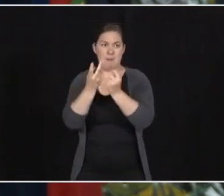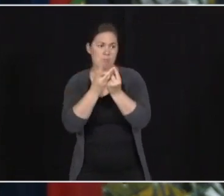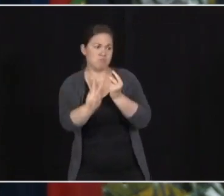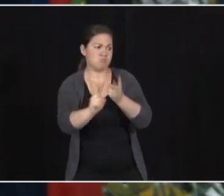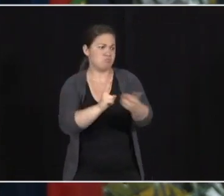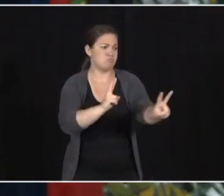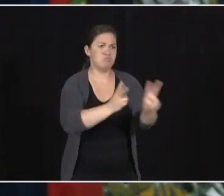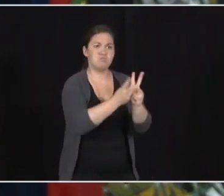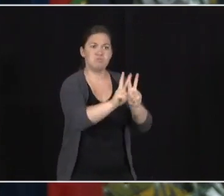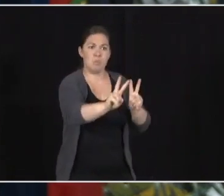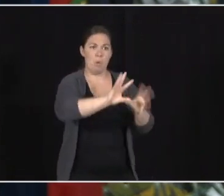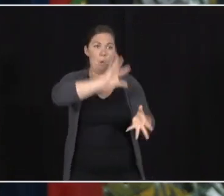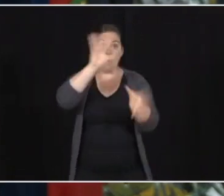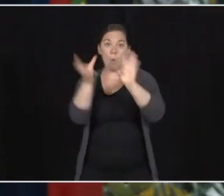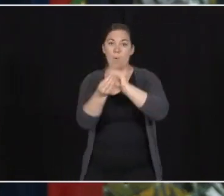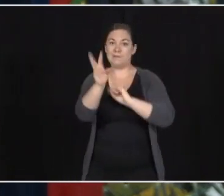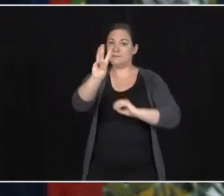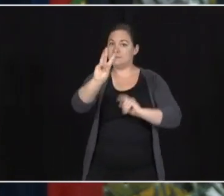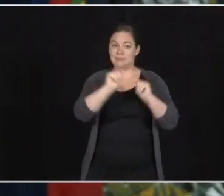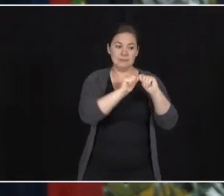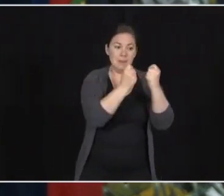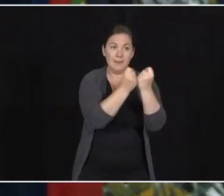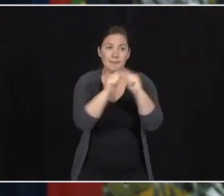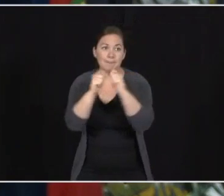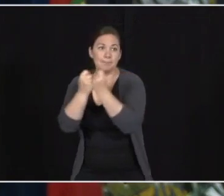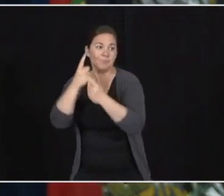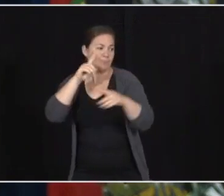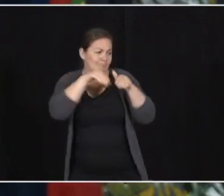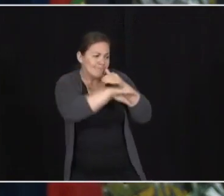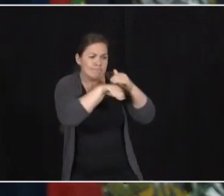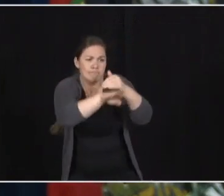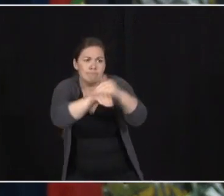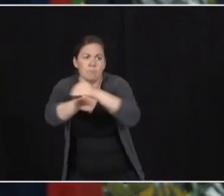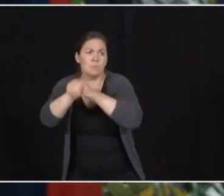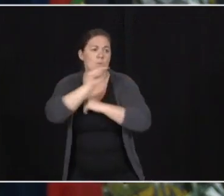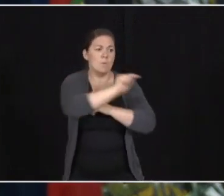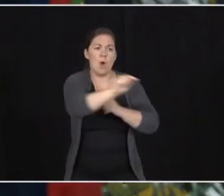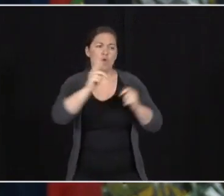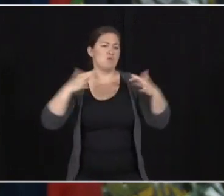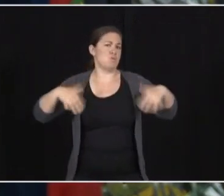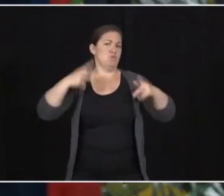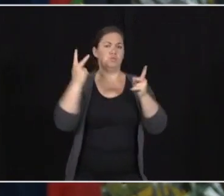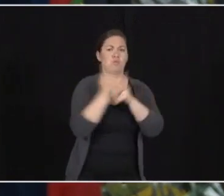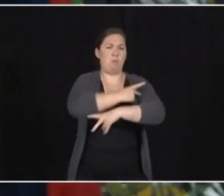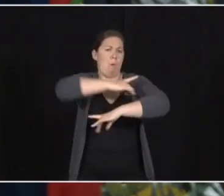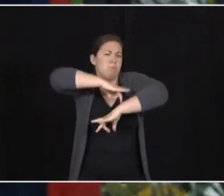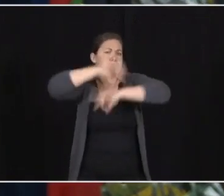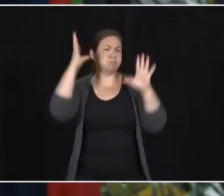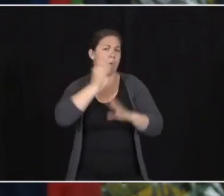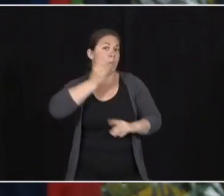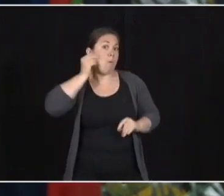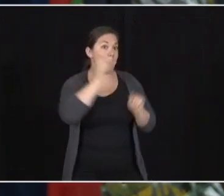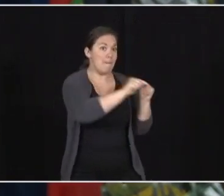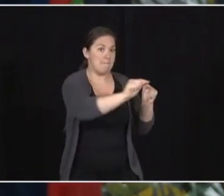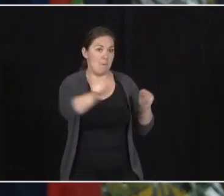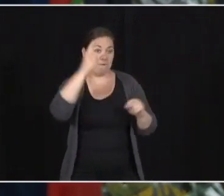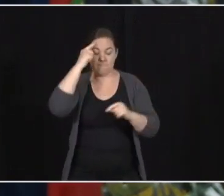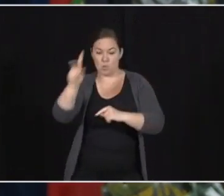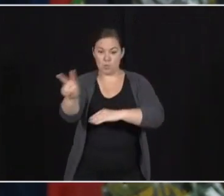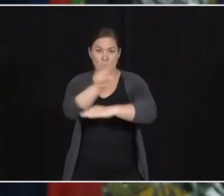will be actively monitoring the hardest hit homes for the next two weeks. In the next three weeks, there will be full inspections of every home